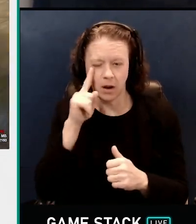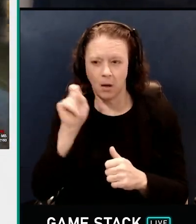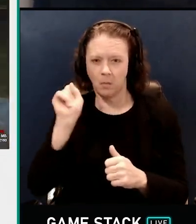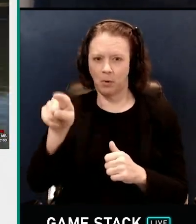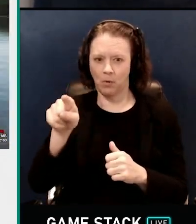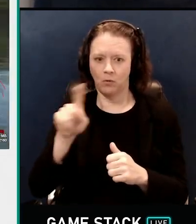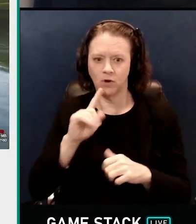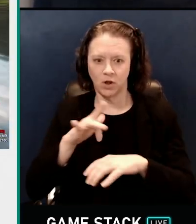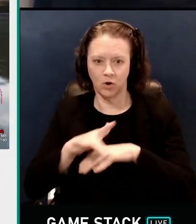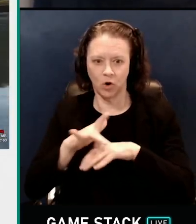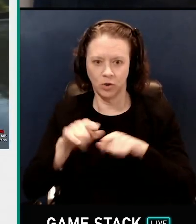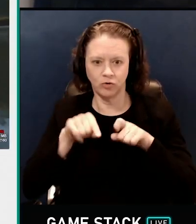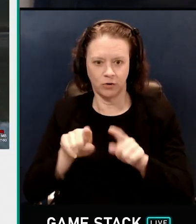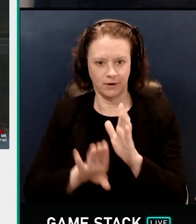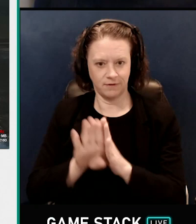Whilst the game is likely to change.